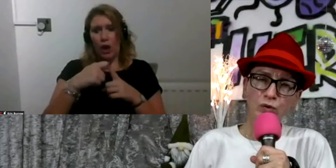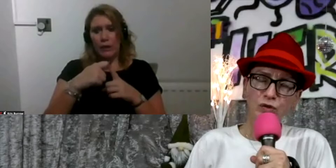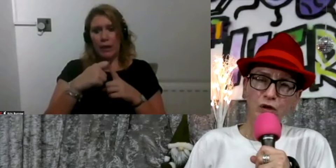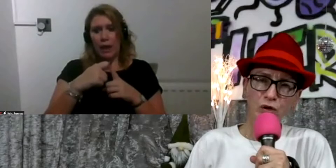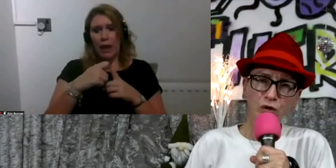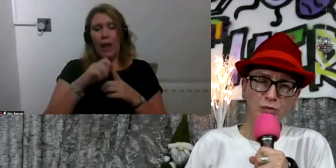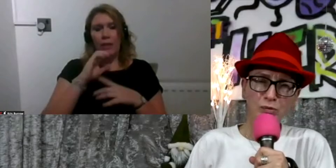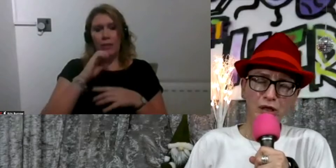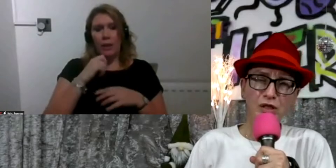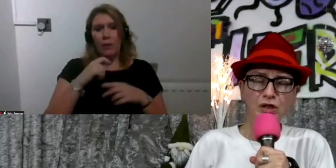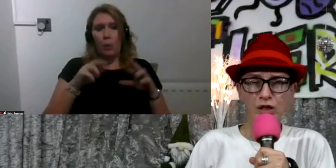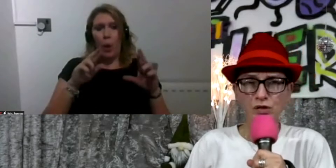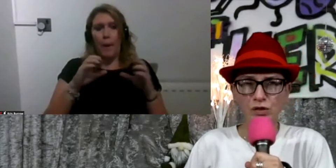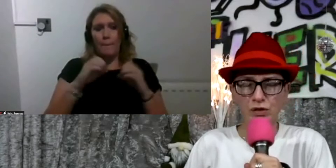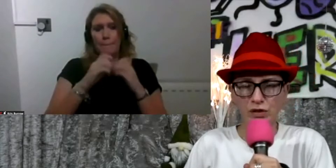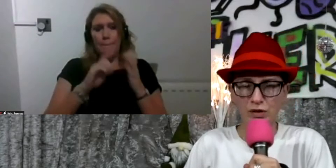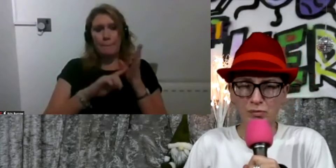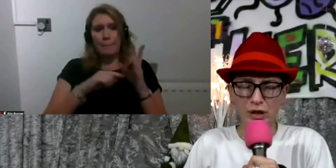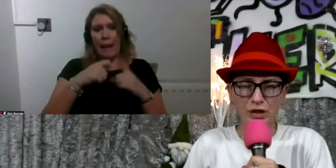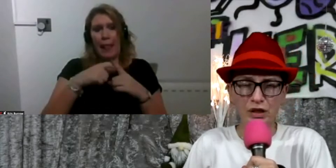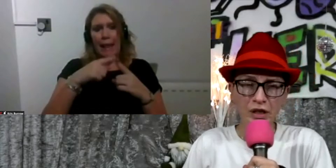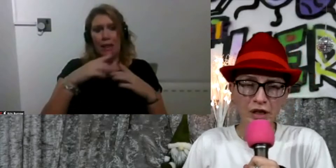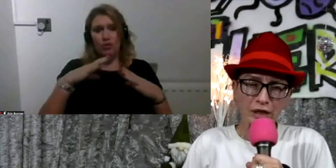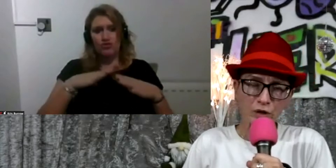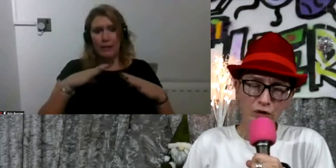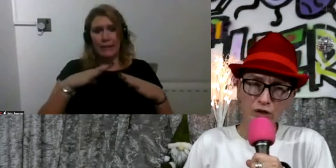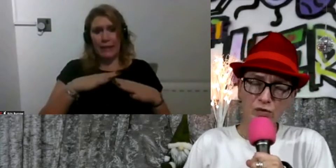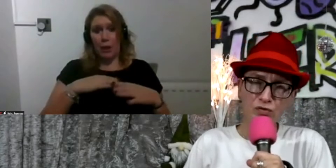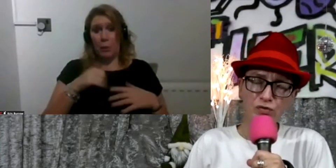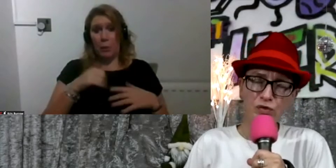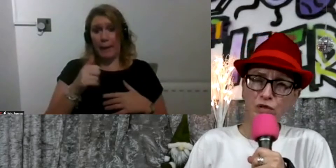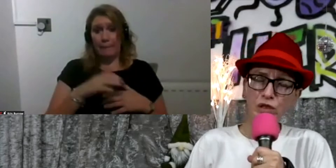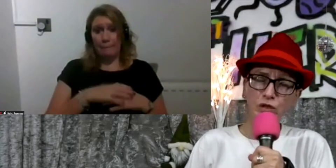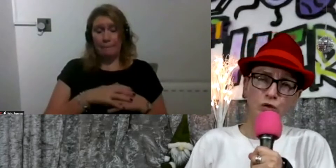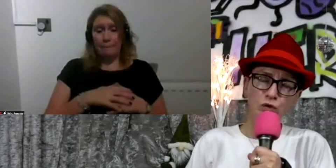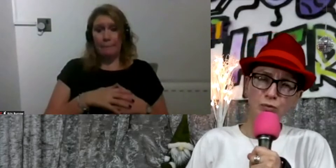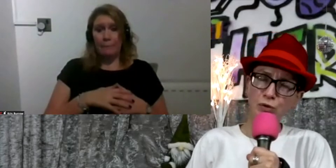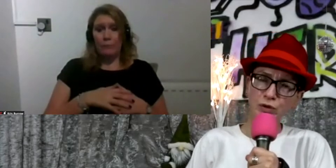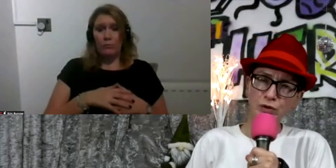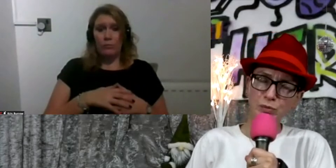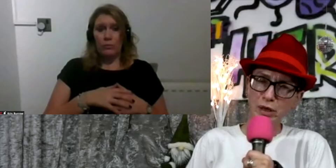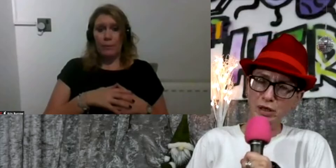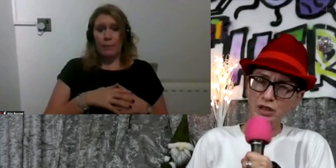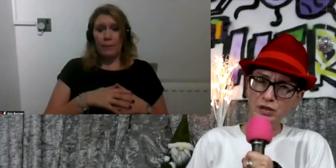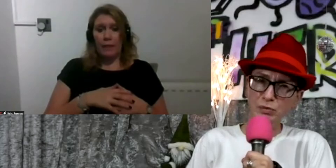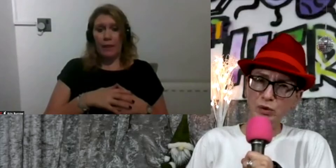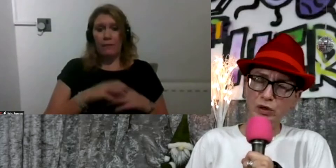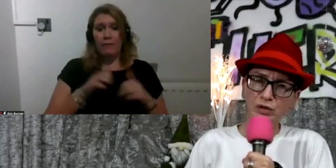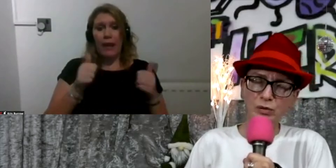hopefully Blake has come back again. Now I had a very good point made by somebody